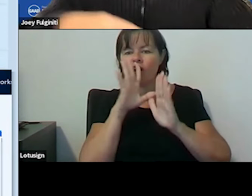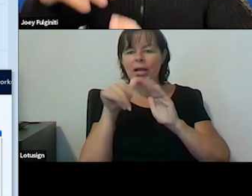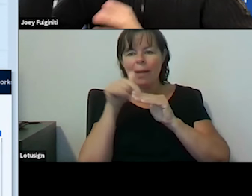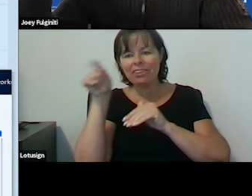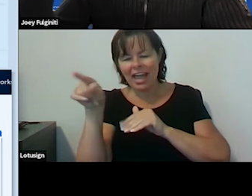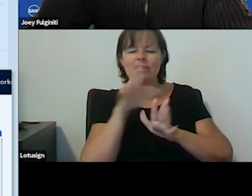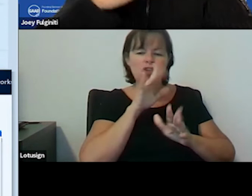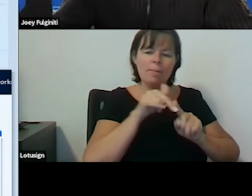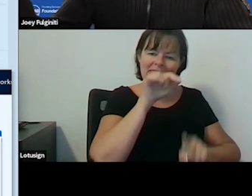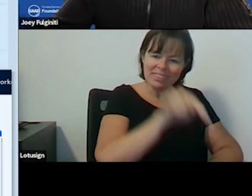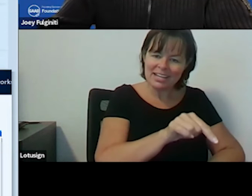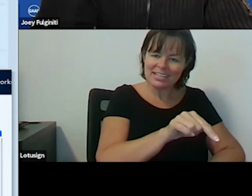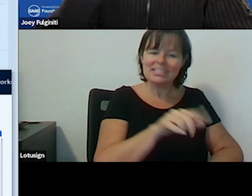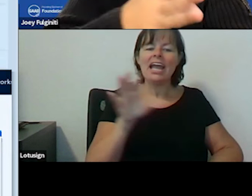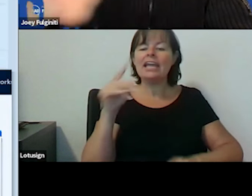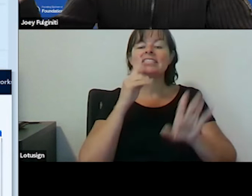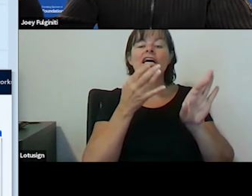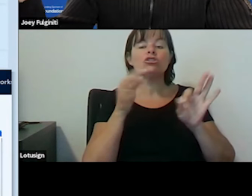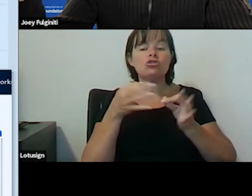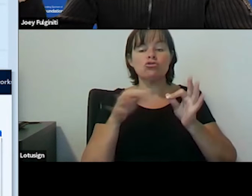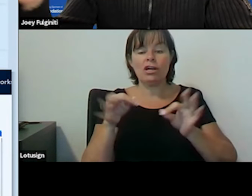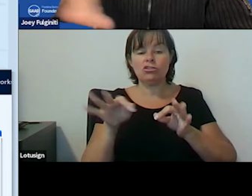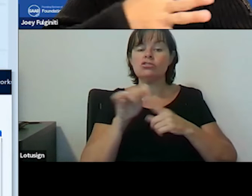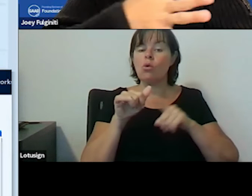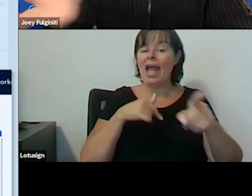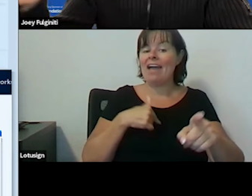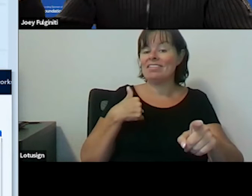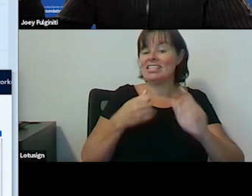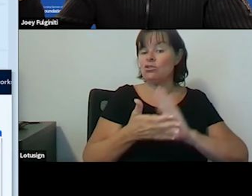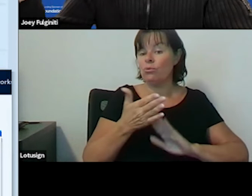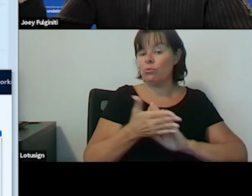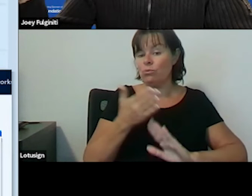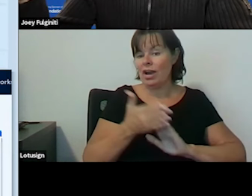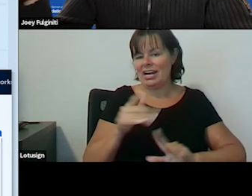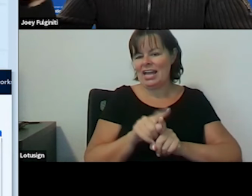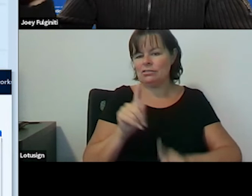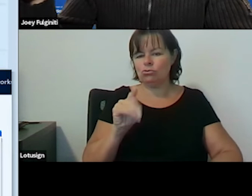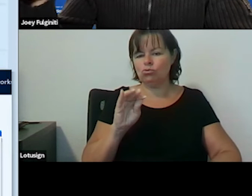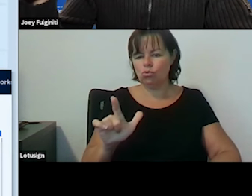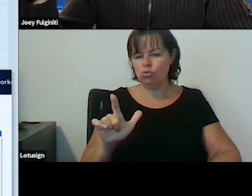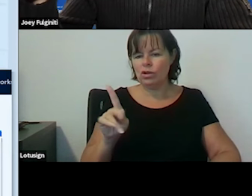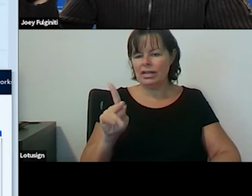and it's a distraction so having this one uniform tool kit in my experience has been um